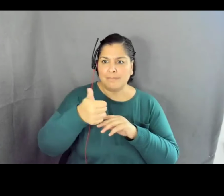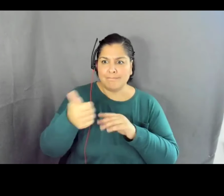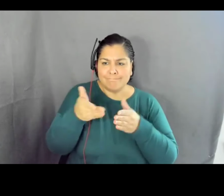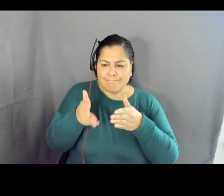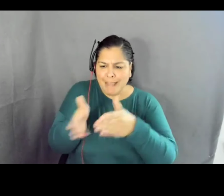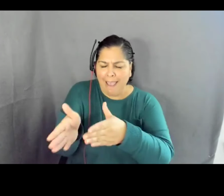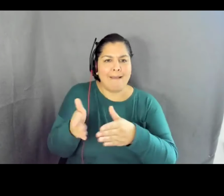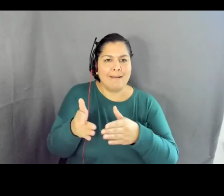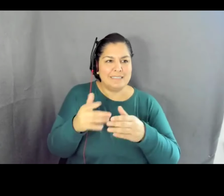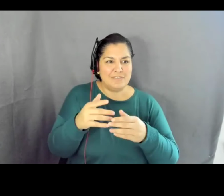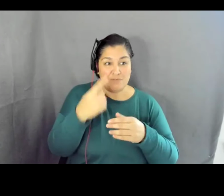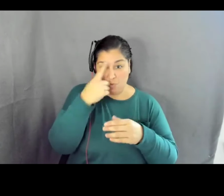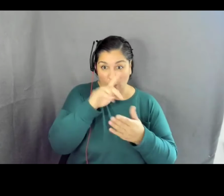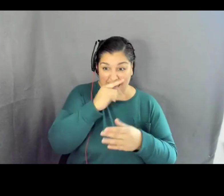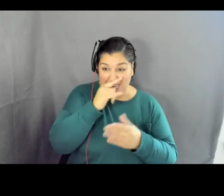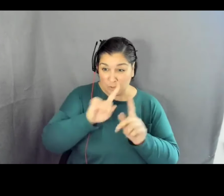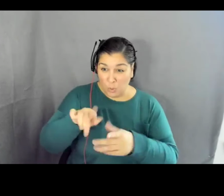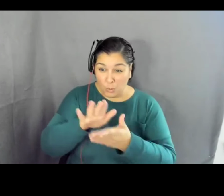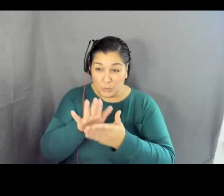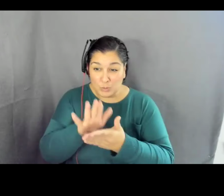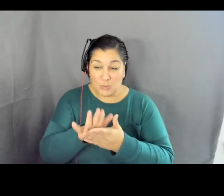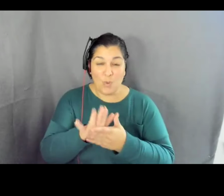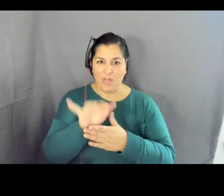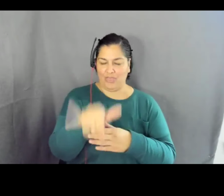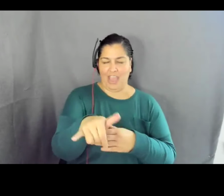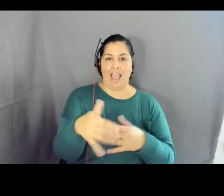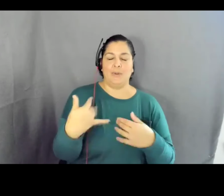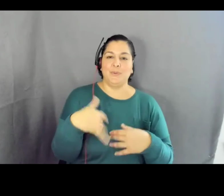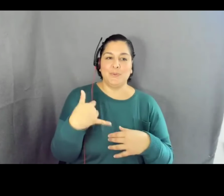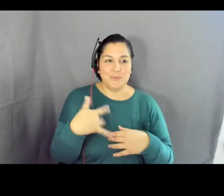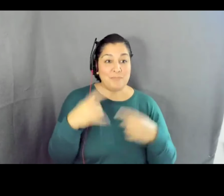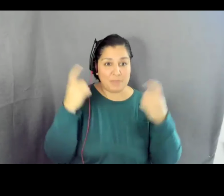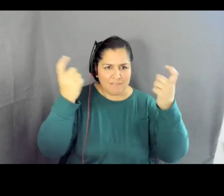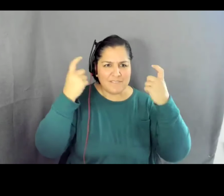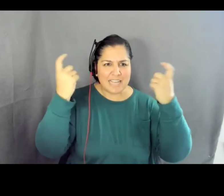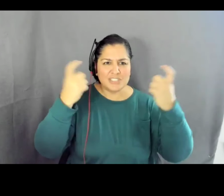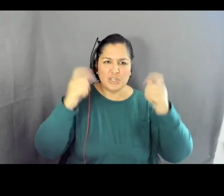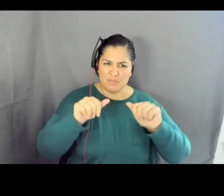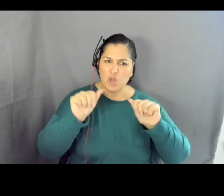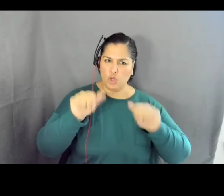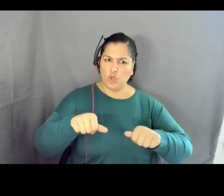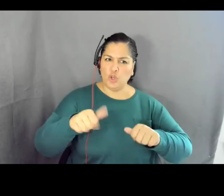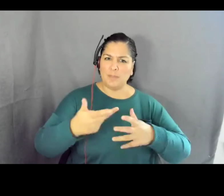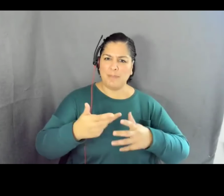this festival could, could be a, a platform to experience amazing artists.